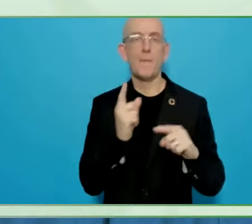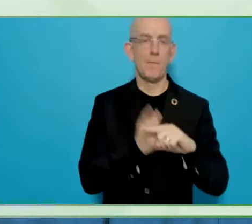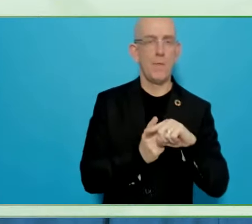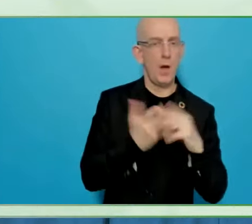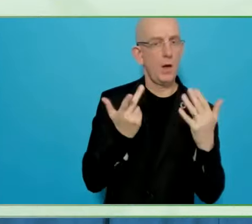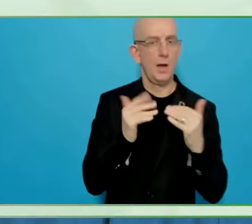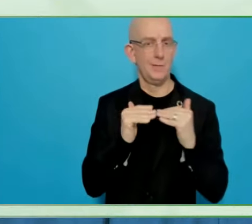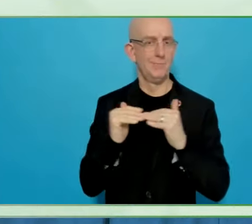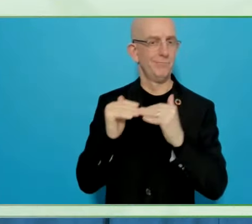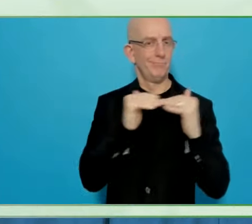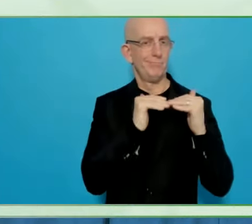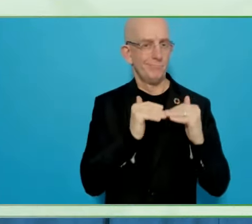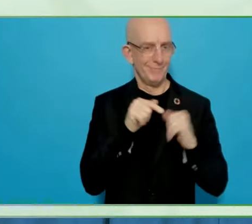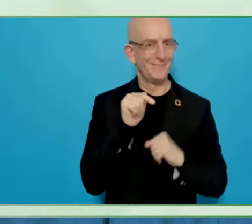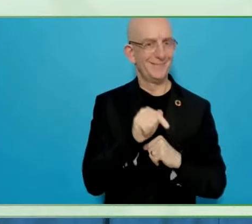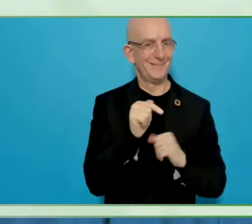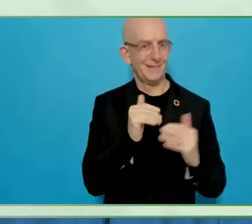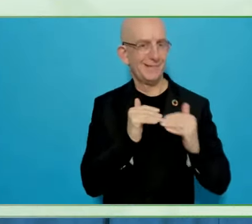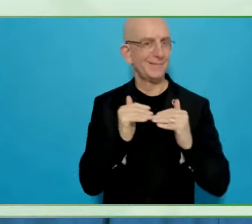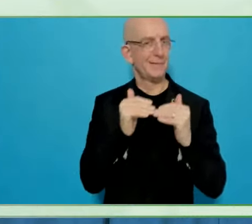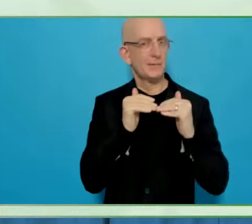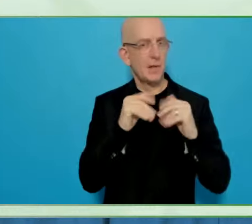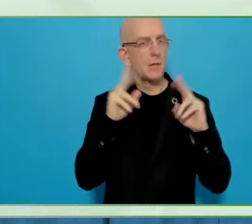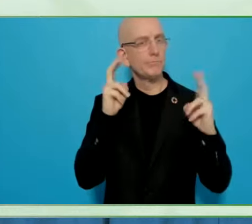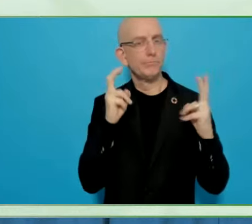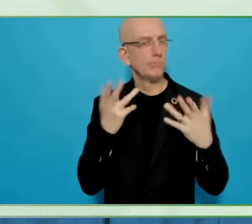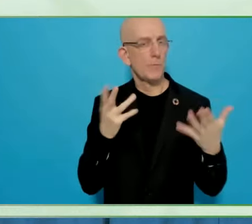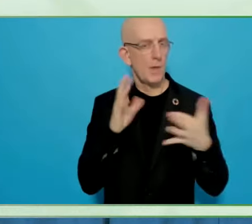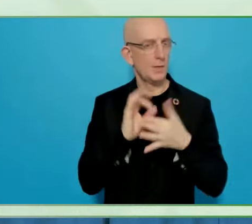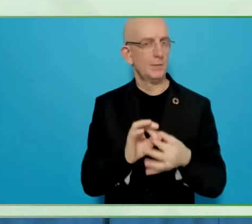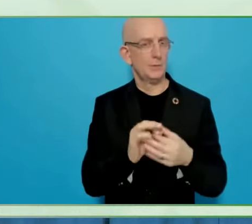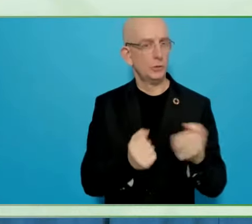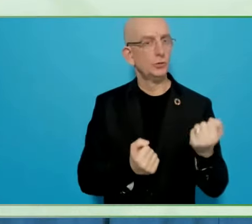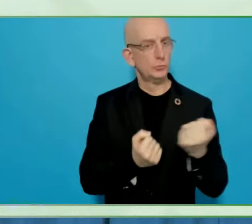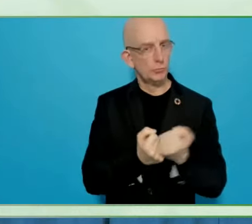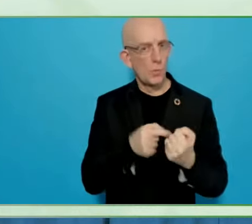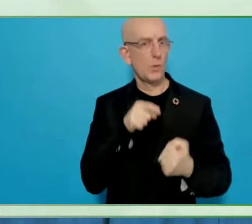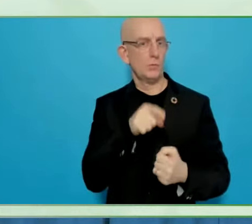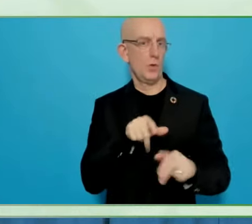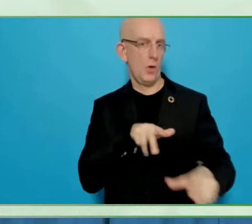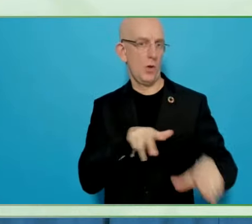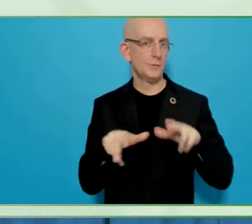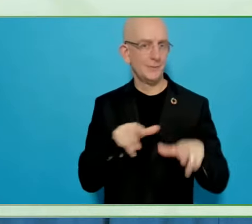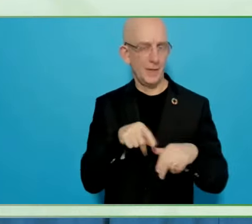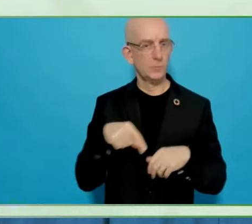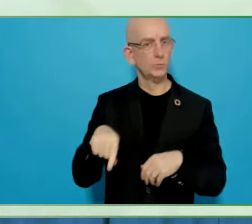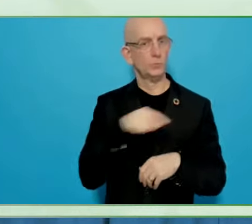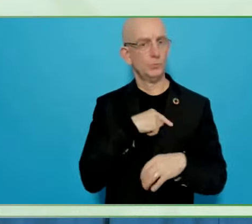this standard process is one it's way, it is not pending EU funded,